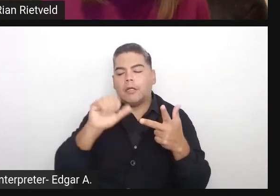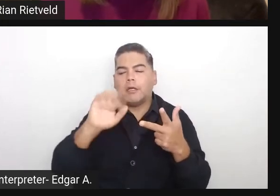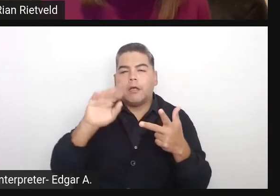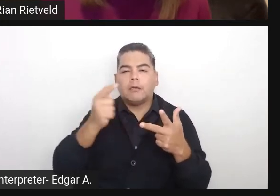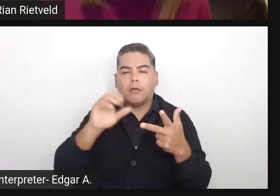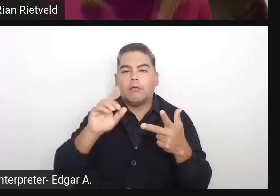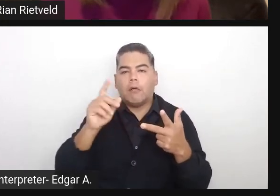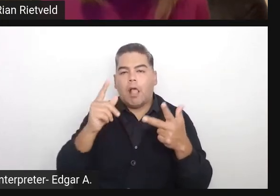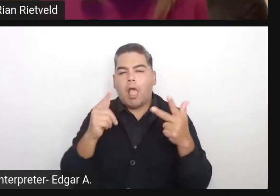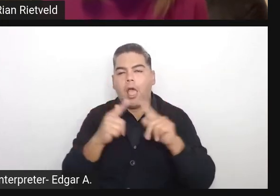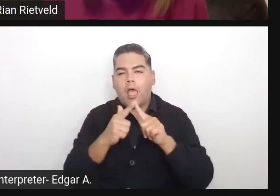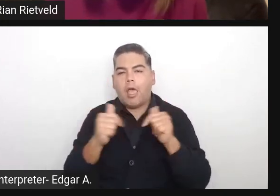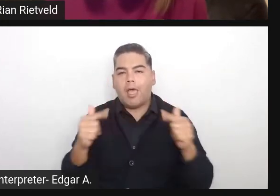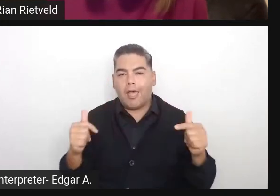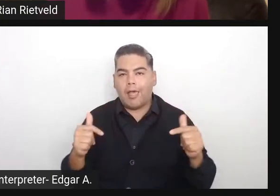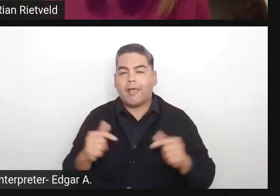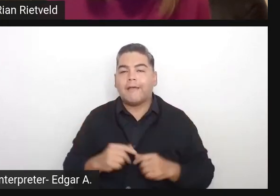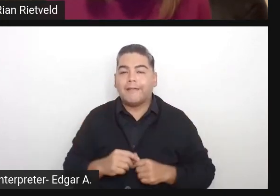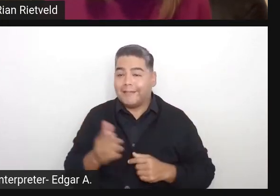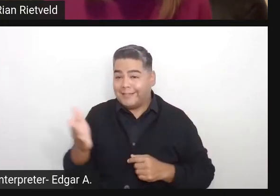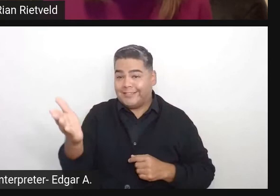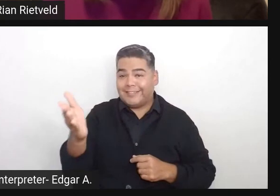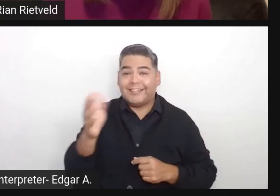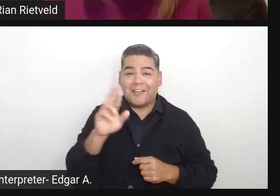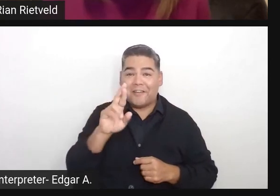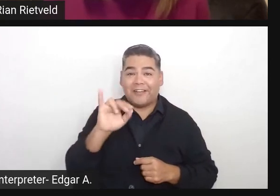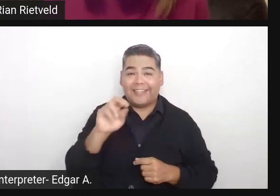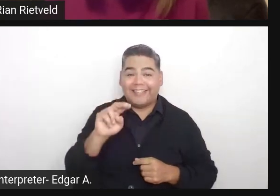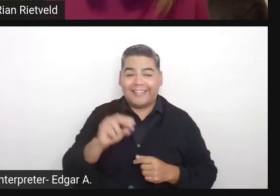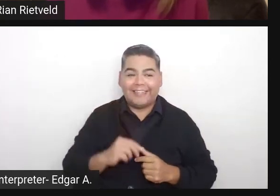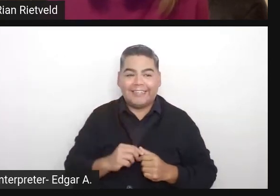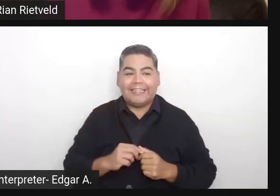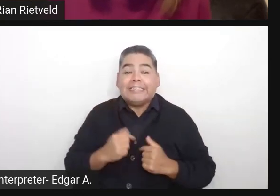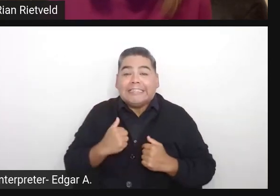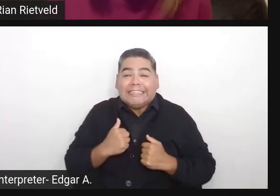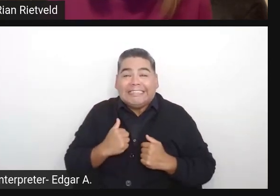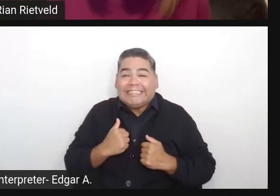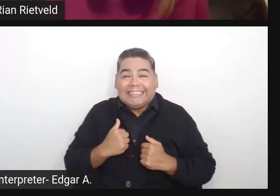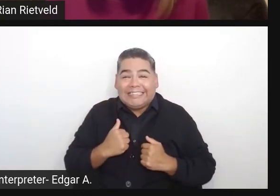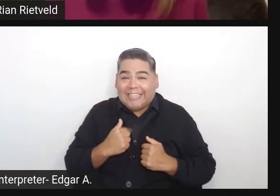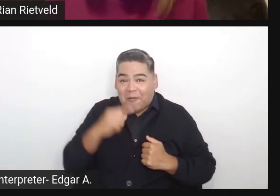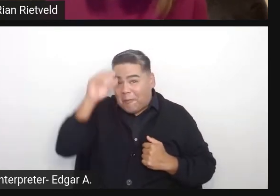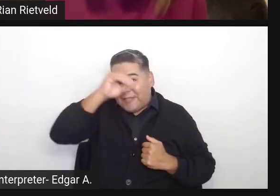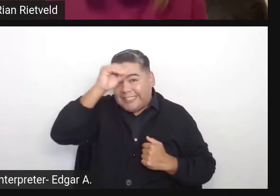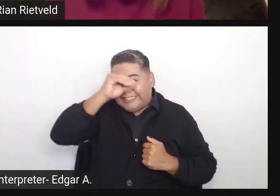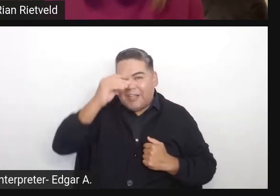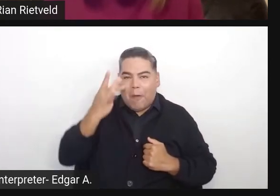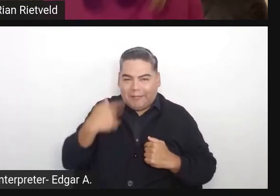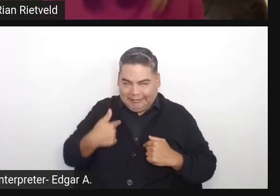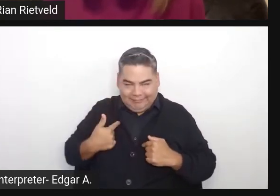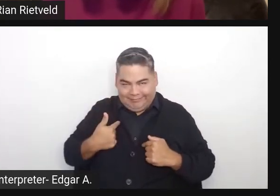Well I'm not going to give an opinion, but forms I haven't researched, so I really don't know.